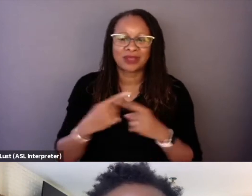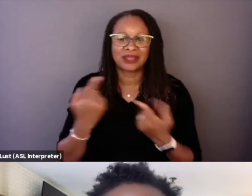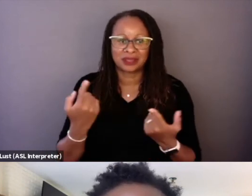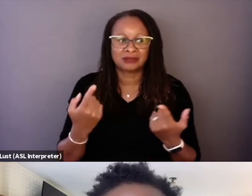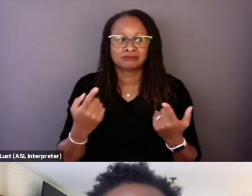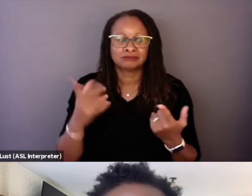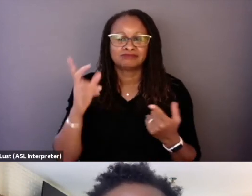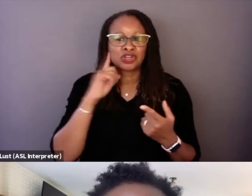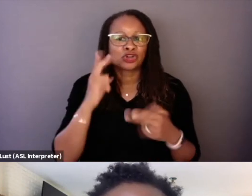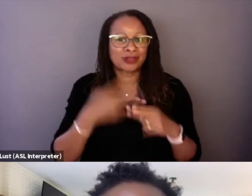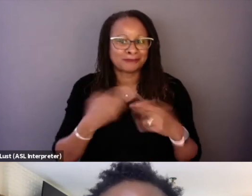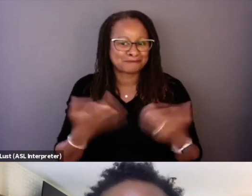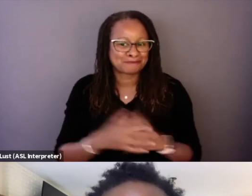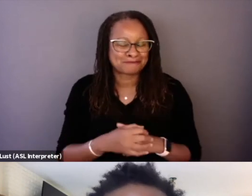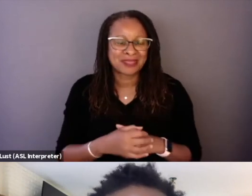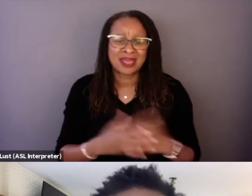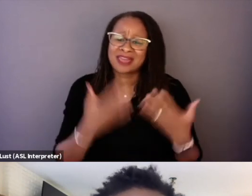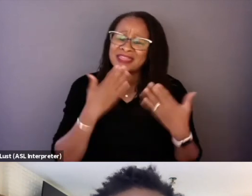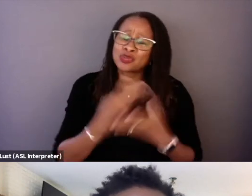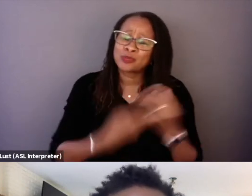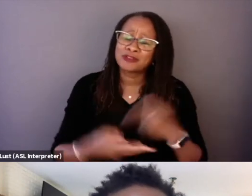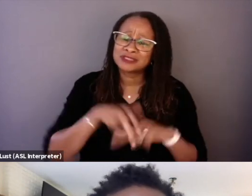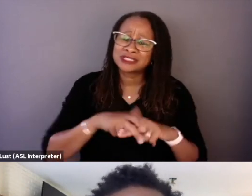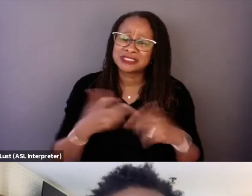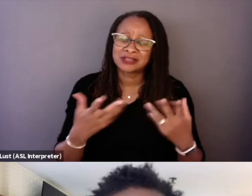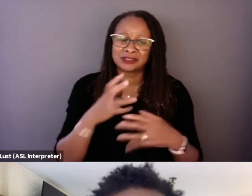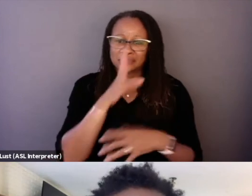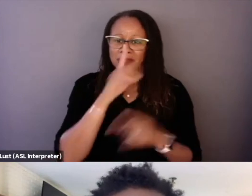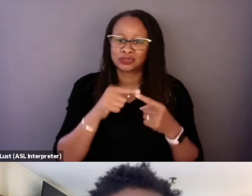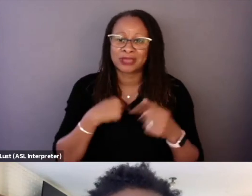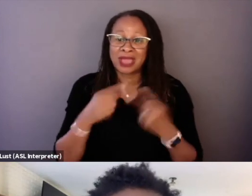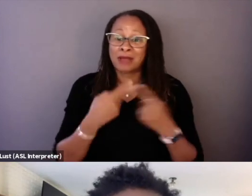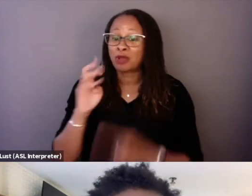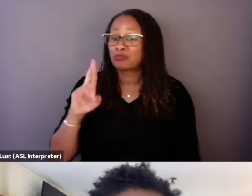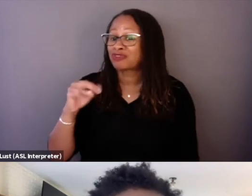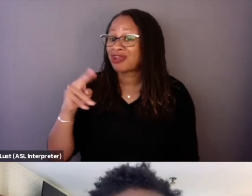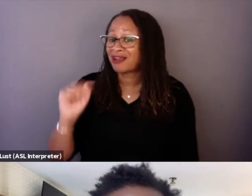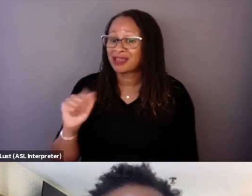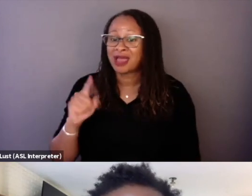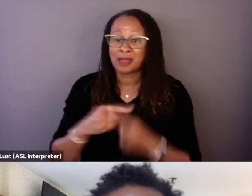Well, I thank both of you for sitting down and talking to me about Breonna, about this amazing documentary.